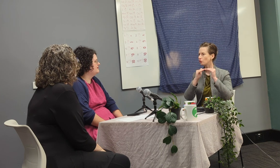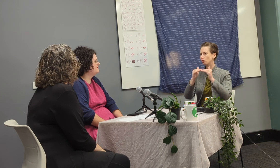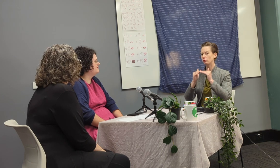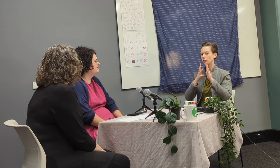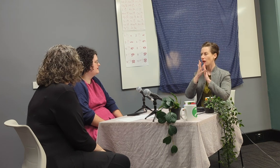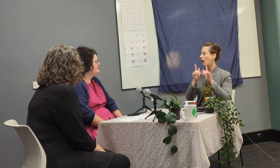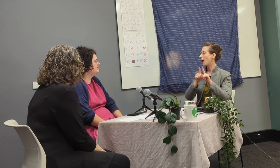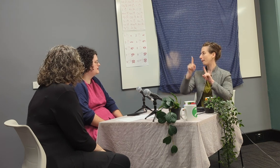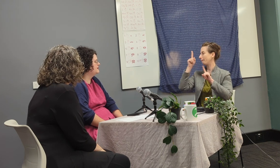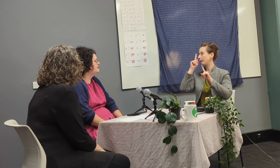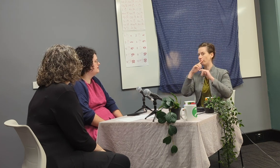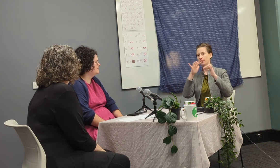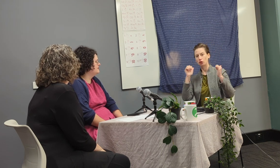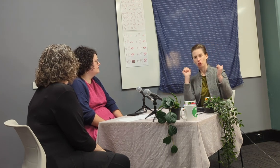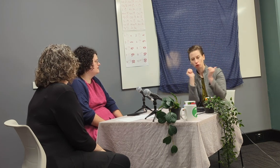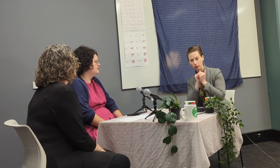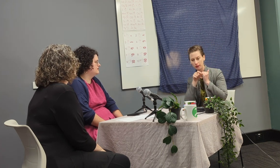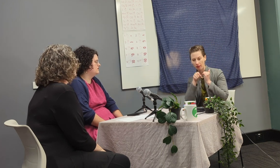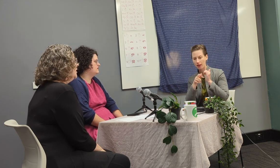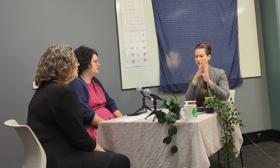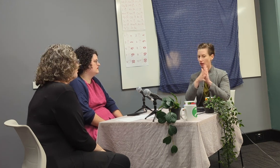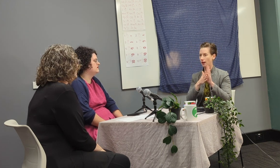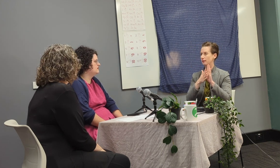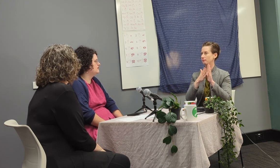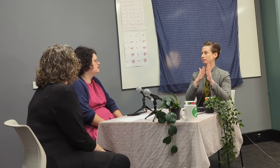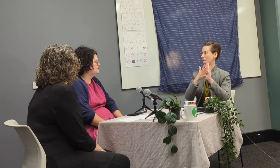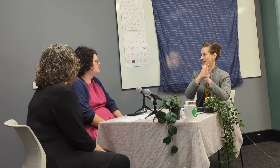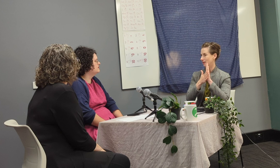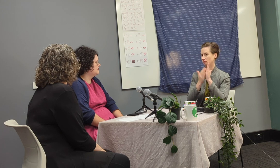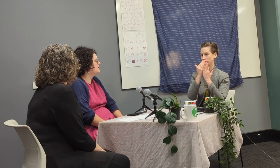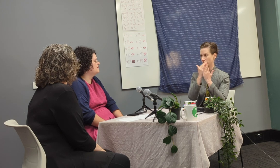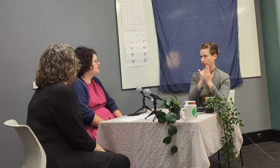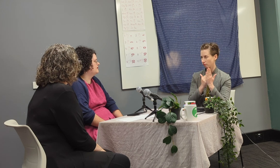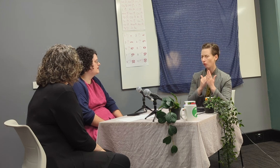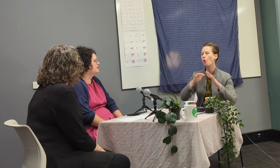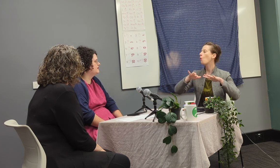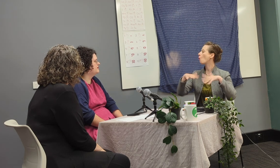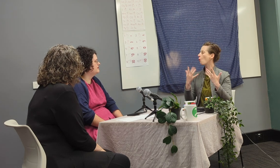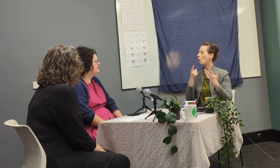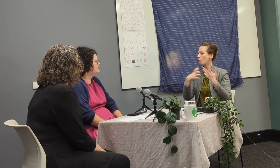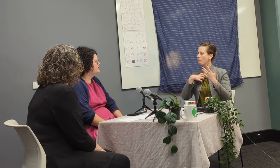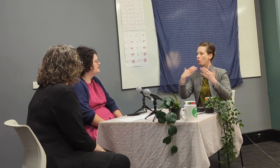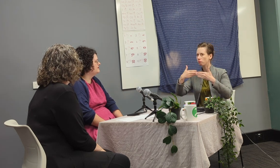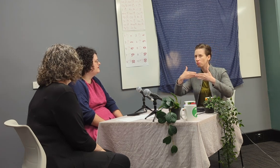Were they conventional signs, like where people agree on particular signs and the meaning